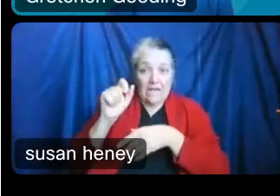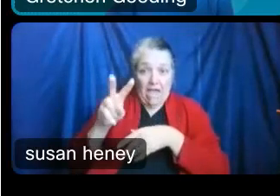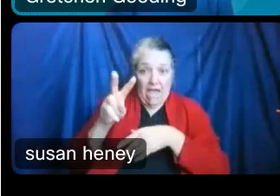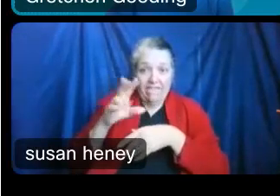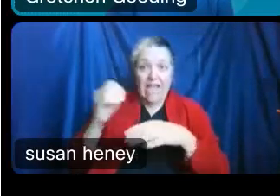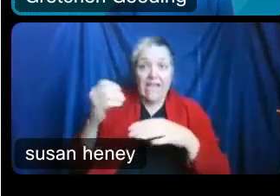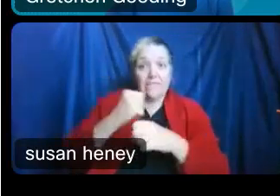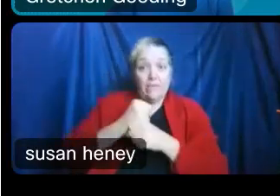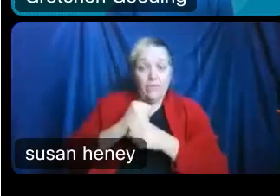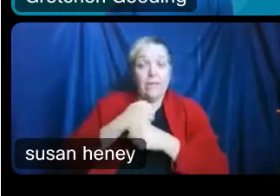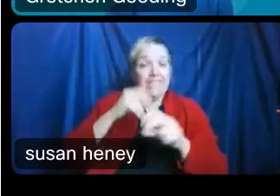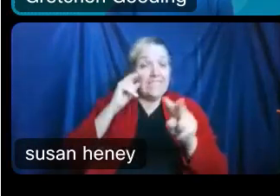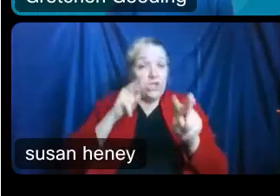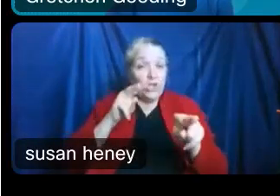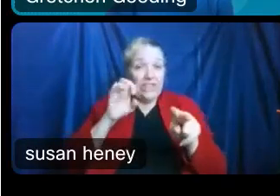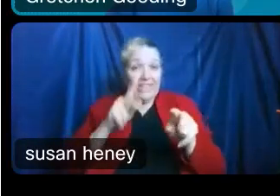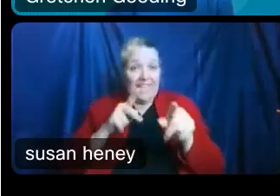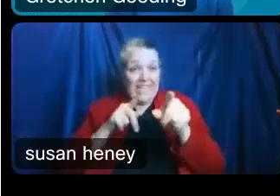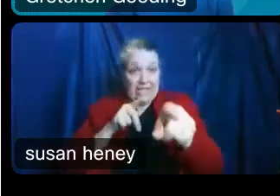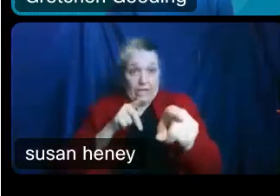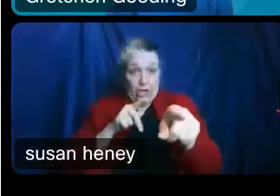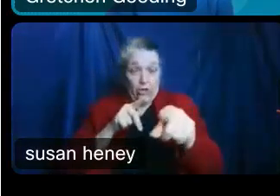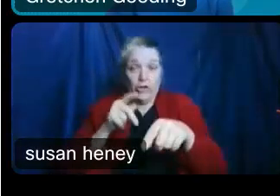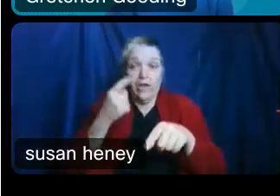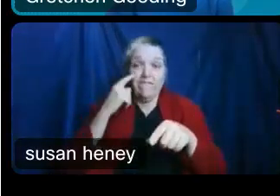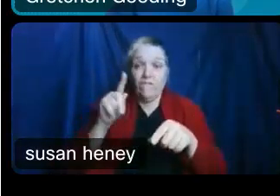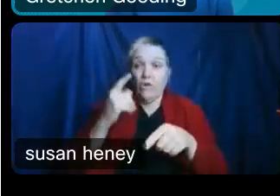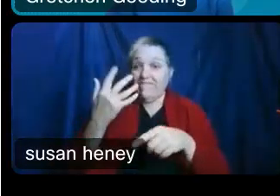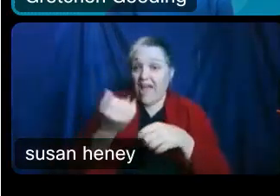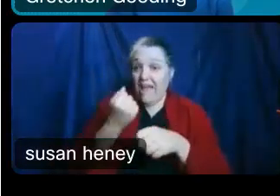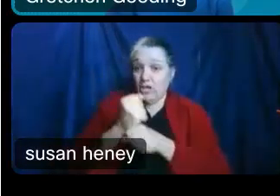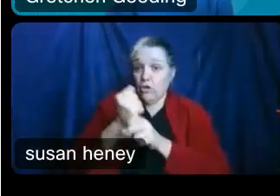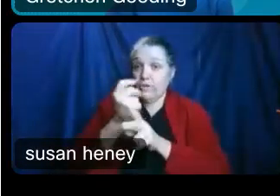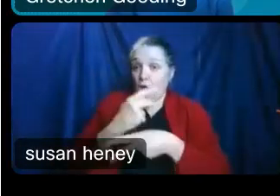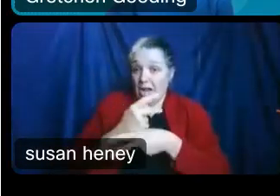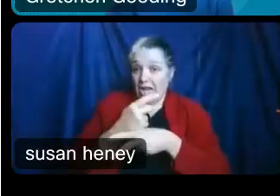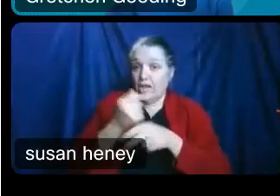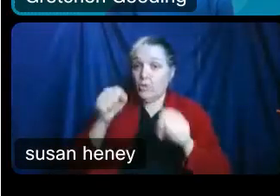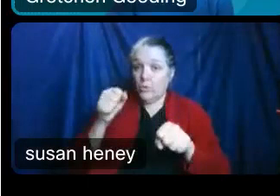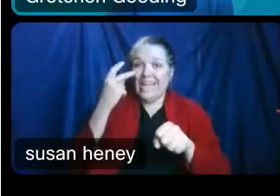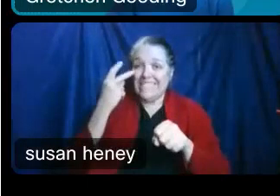kit link provided on this slide to find the 5-year products available for the media. Our